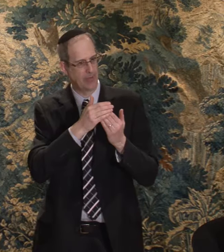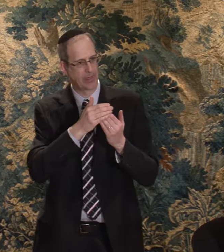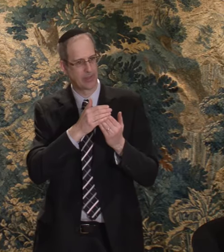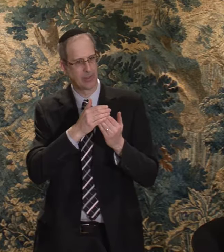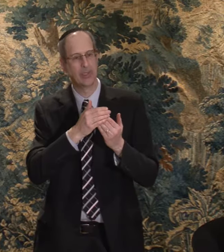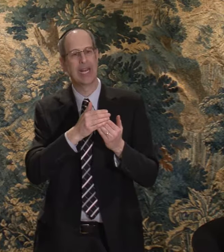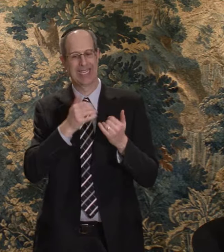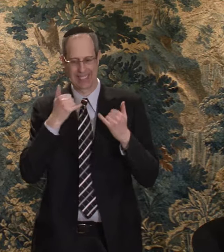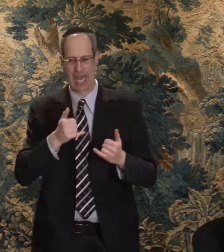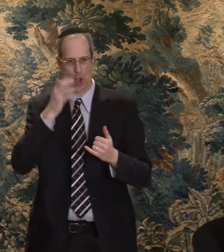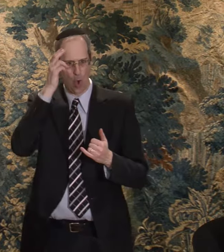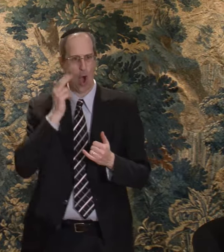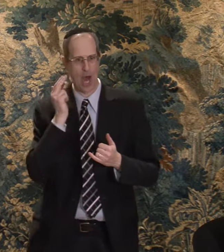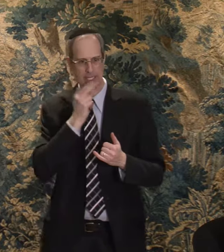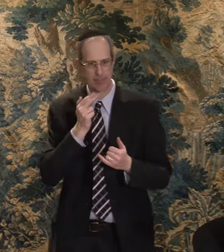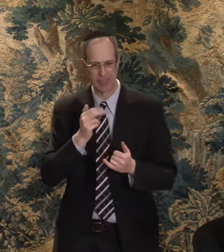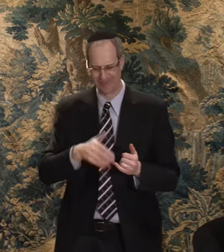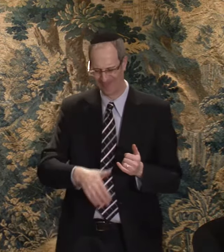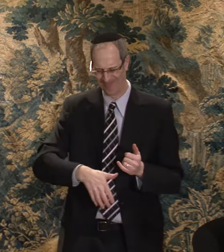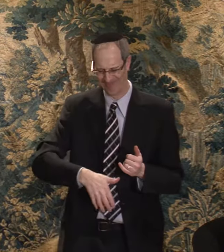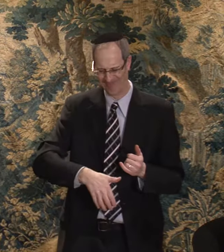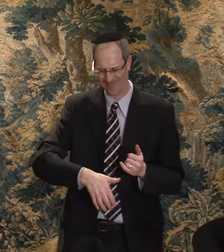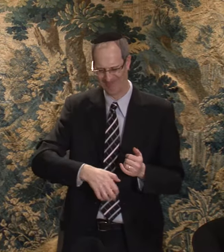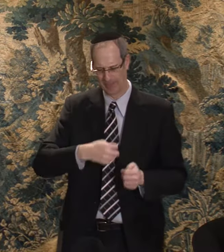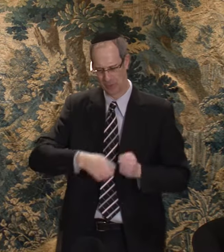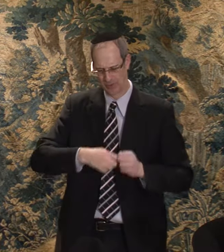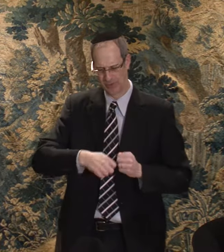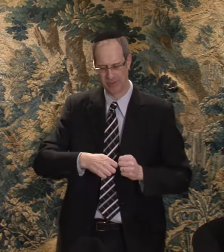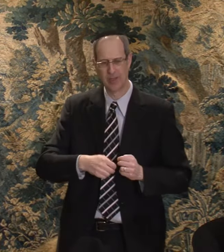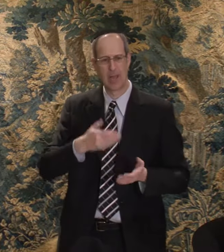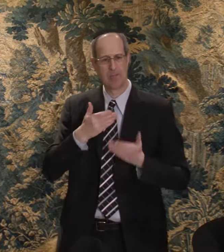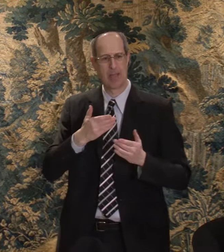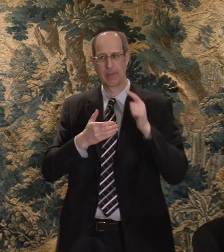labor and if the receiver could dive and hopefully that the baby should be born